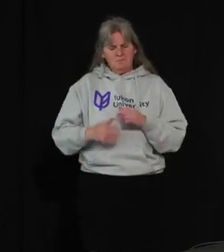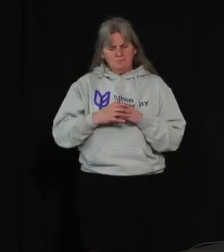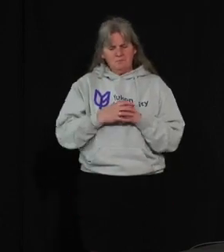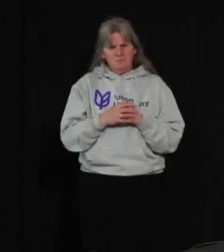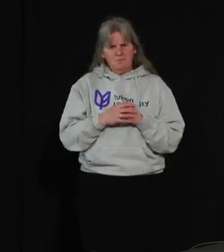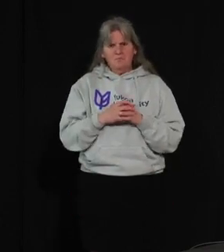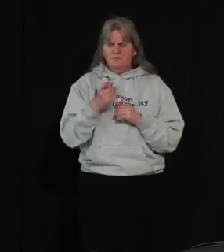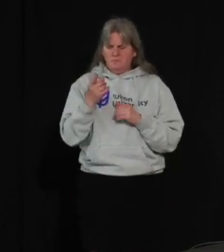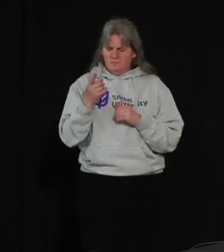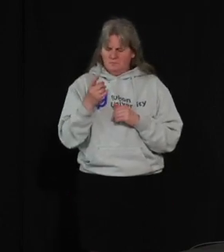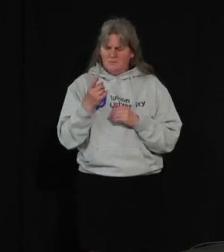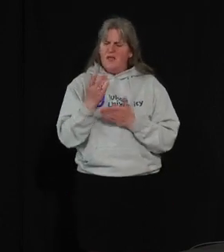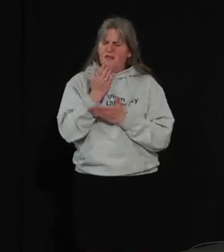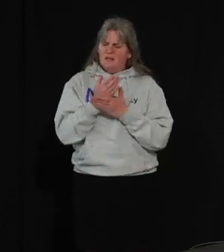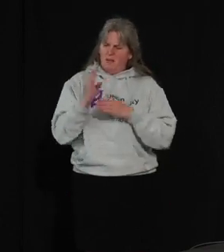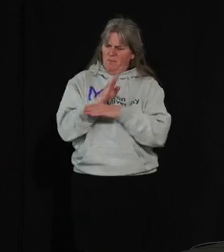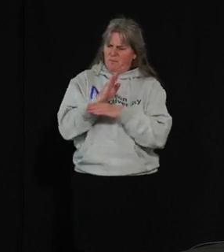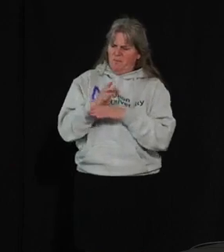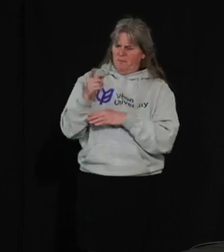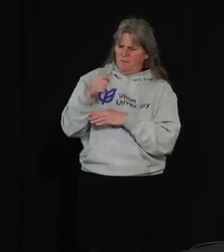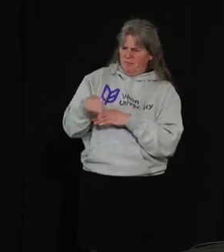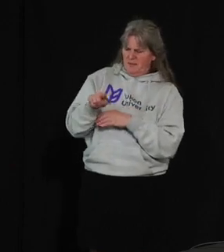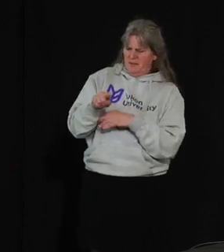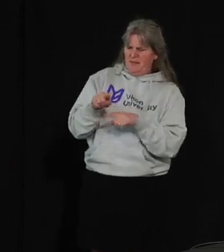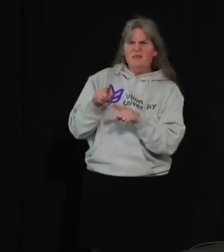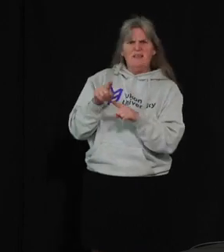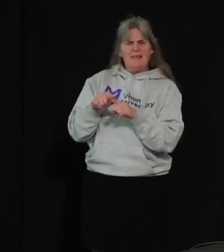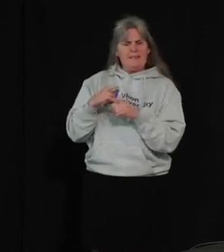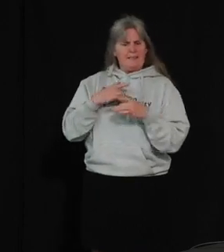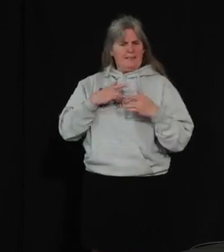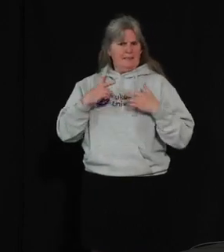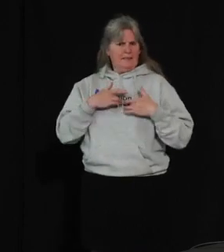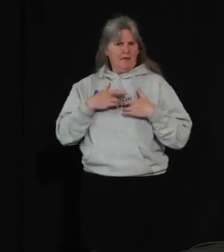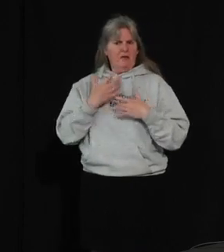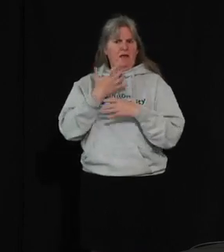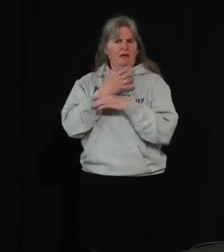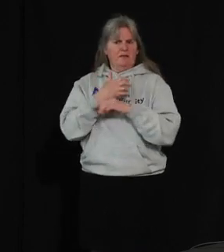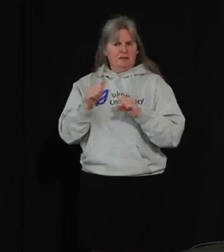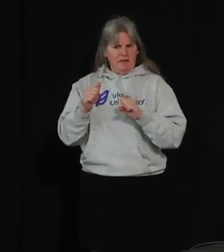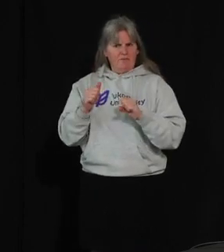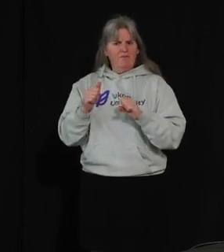Reporter: I've heard from some business owners that are a little bit concerned that they will have safety precautions in